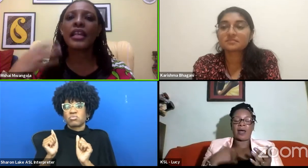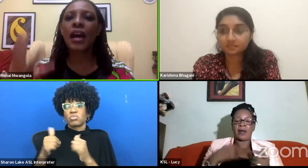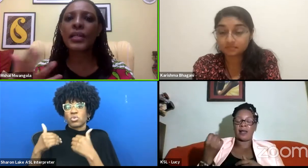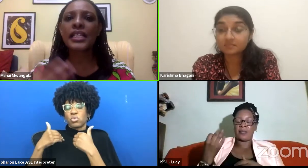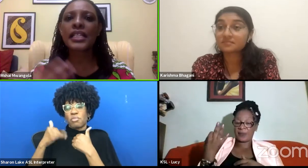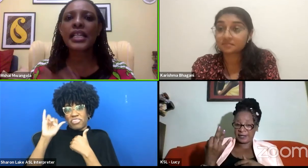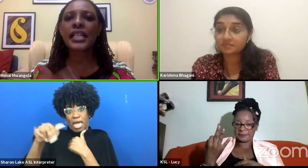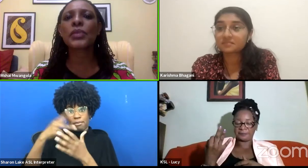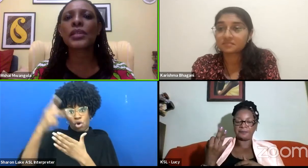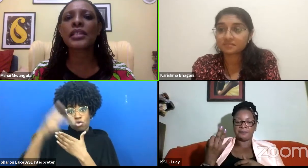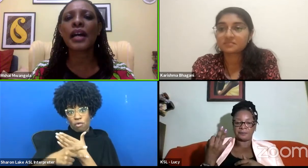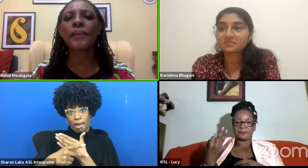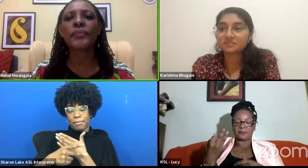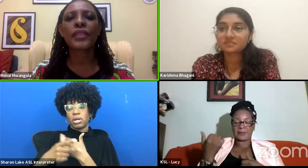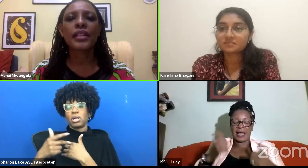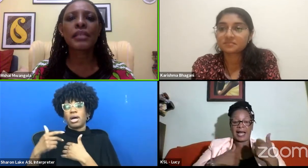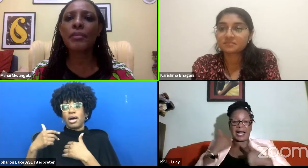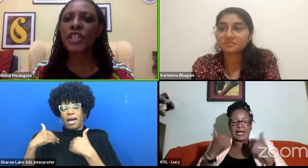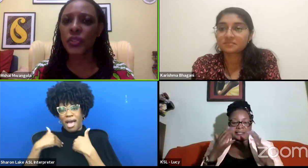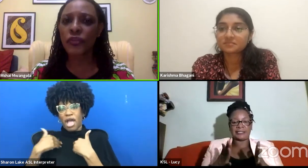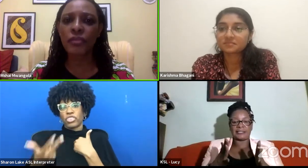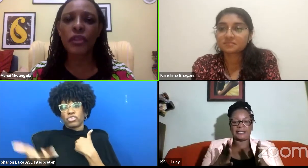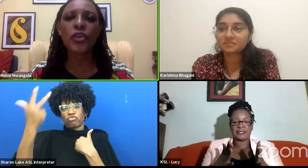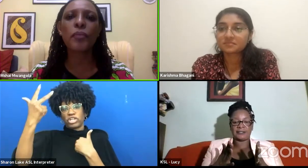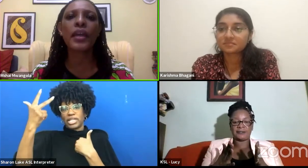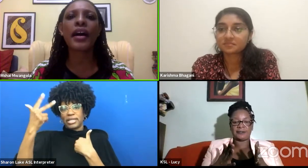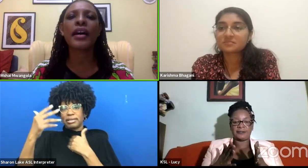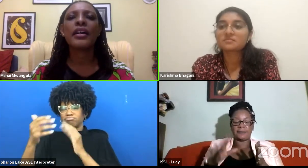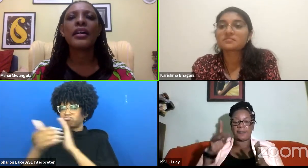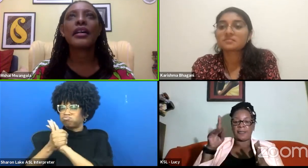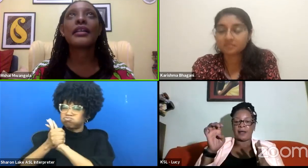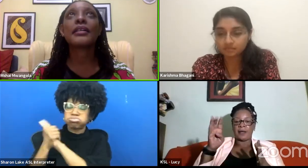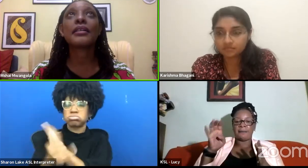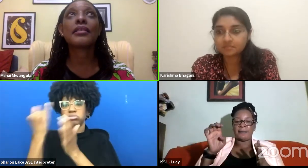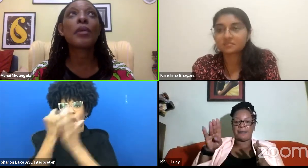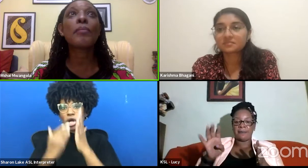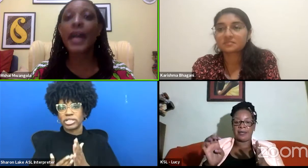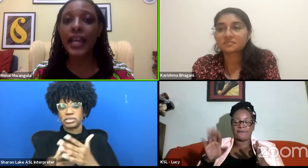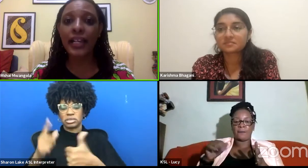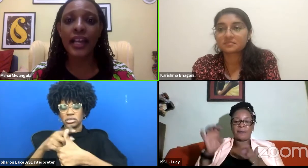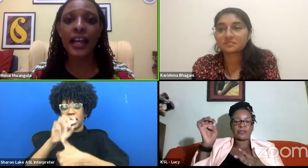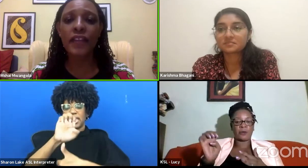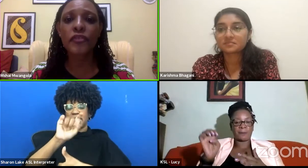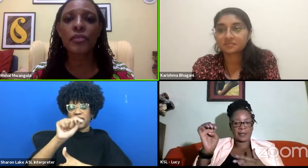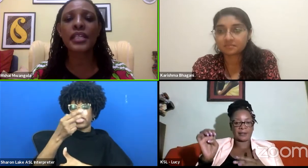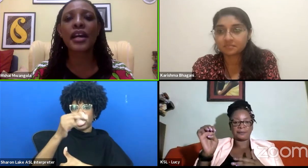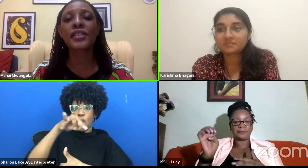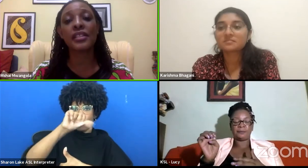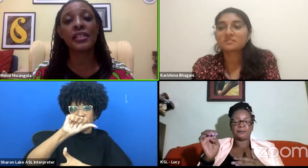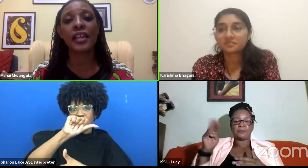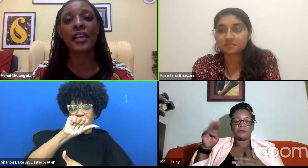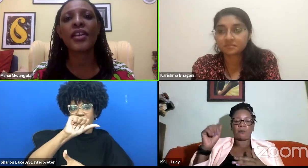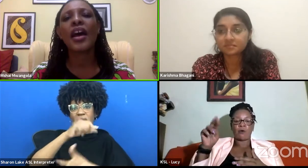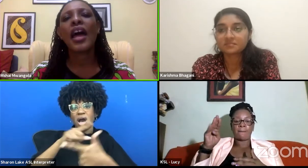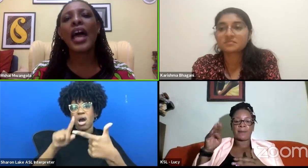In our time, it was Debebe Eshetu from Ethiopia, Mwambayi Kalengayi from DRC, Zaire